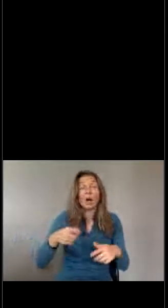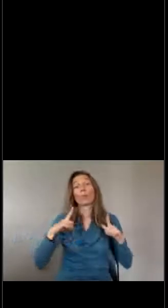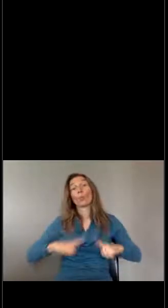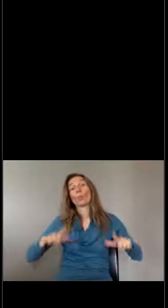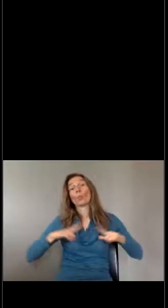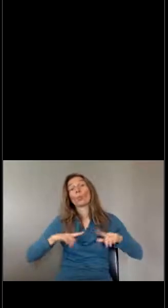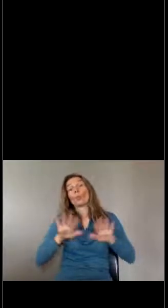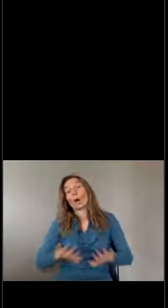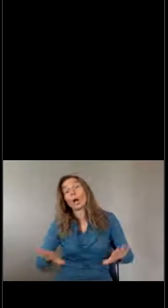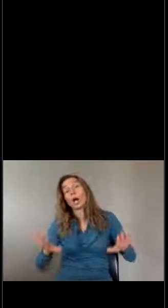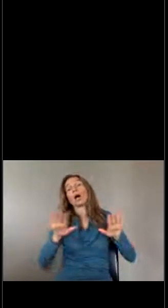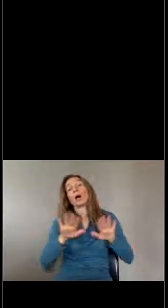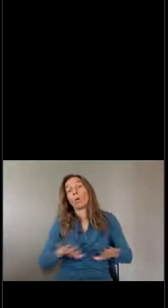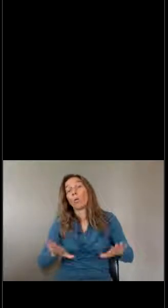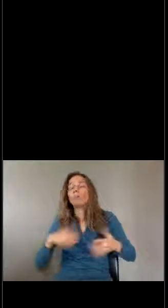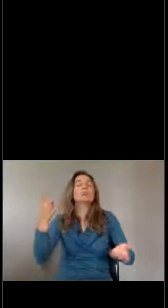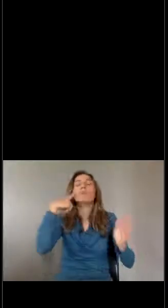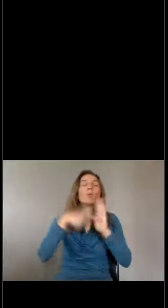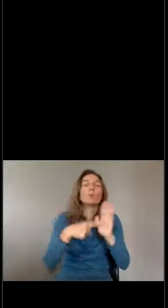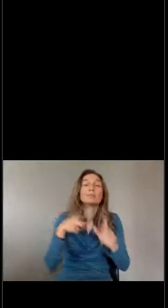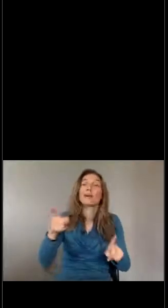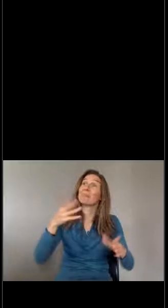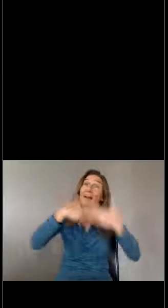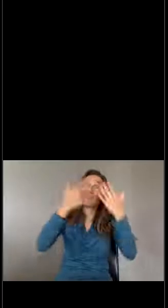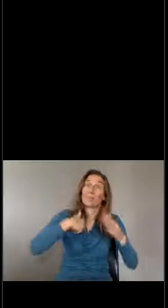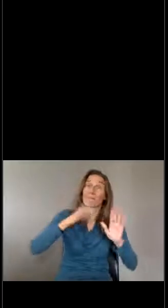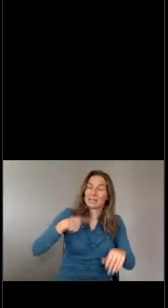a walking cane for their daily life and waiting three weeks